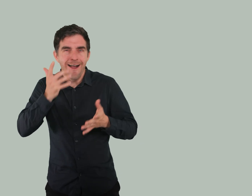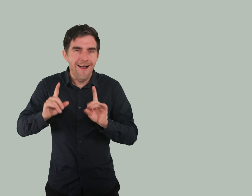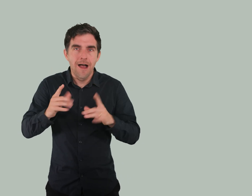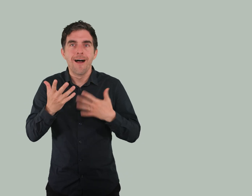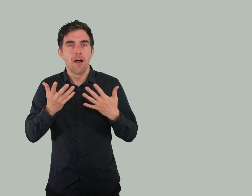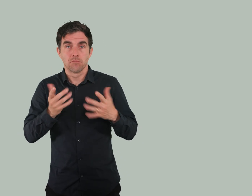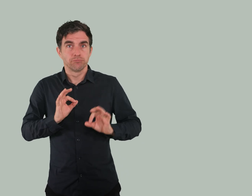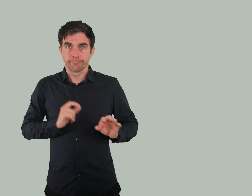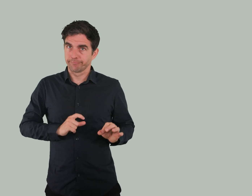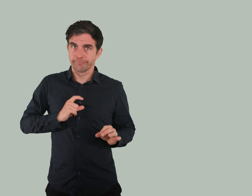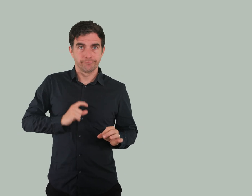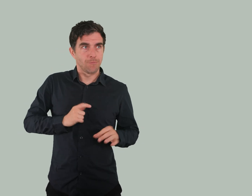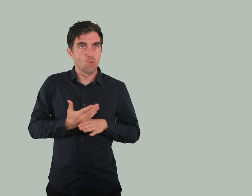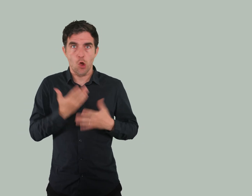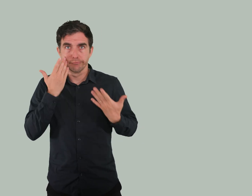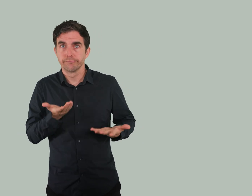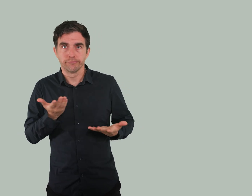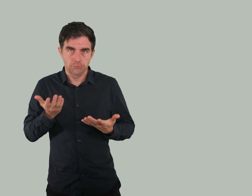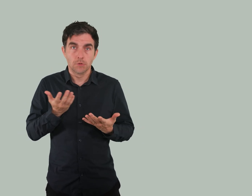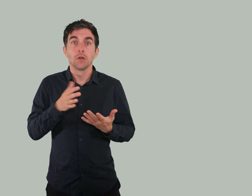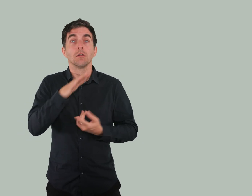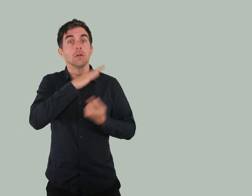and without the confidence that comes from having worked before.